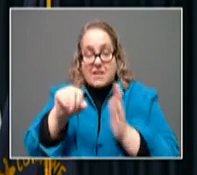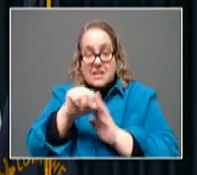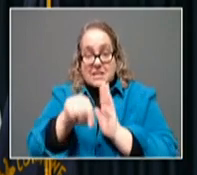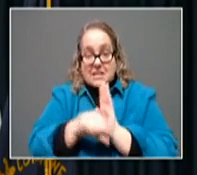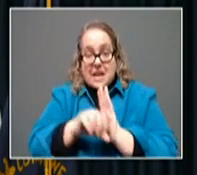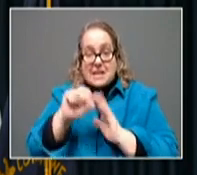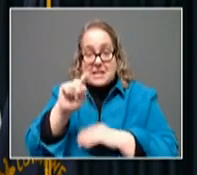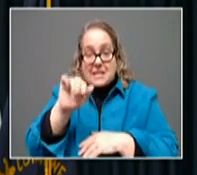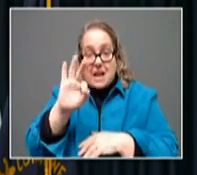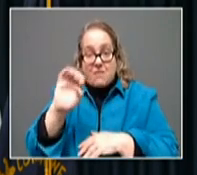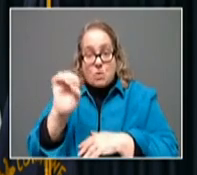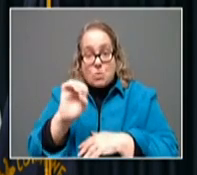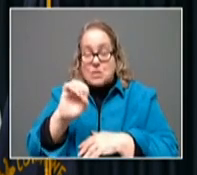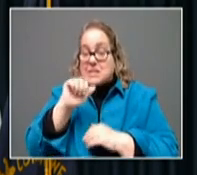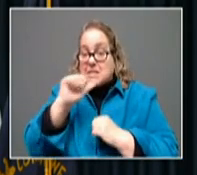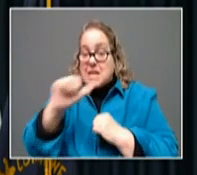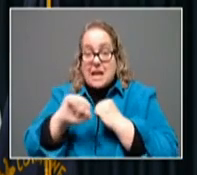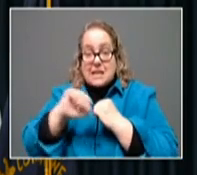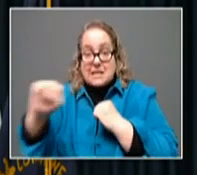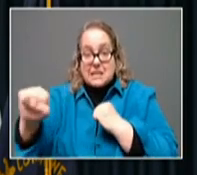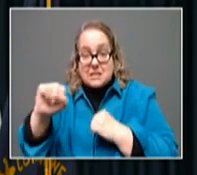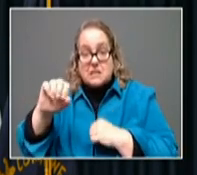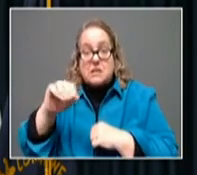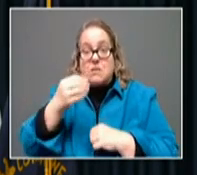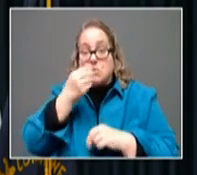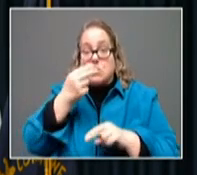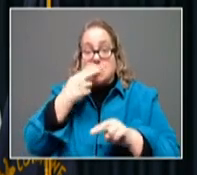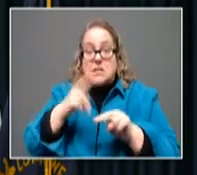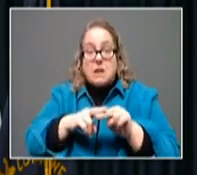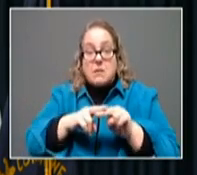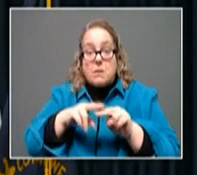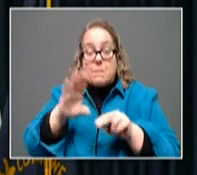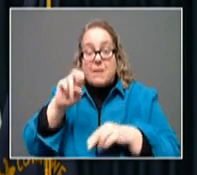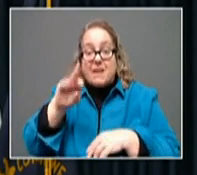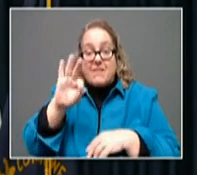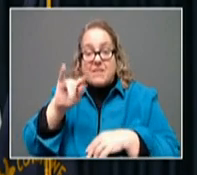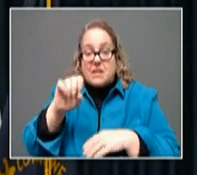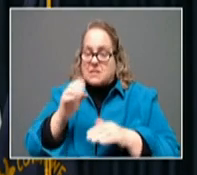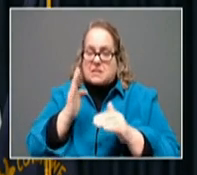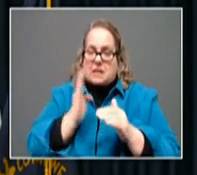the snap benefits and that's been a part of every negotiation we've been in.